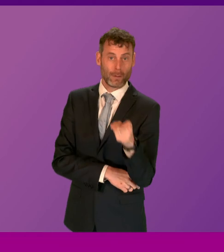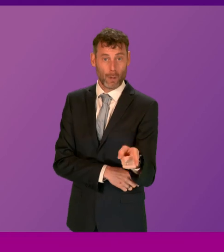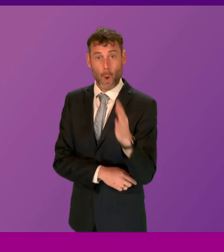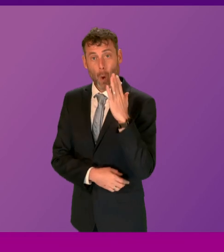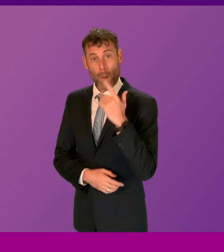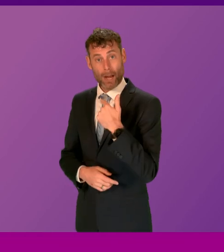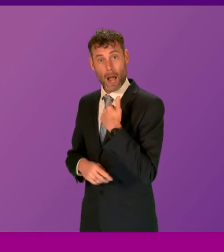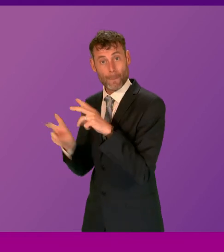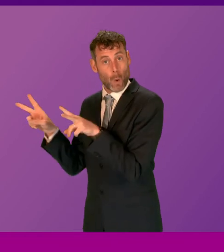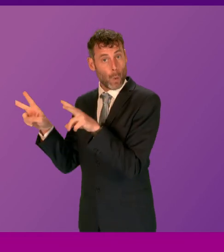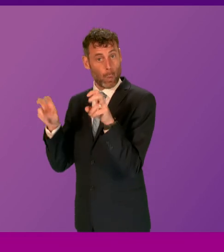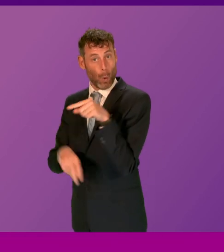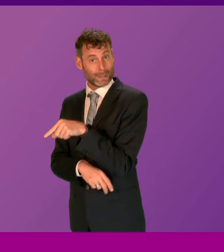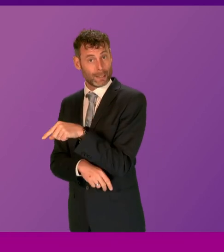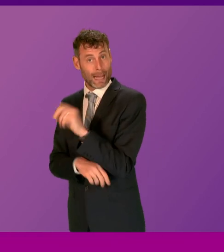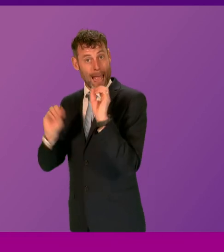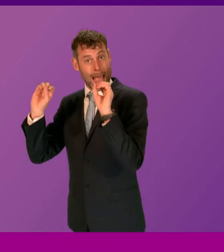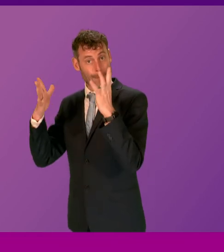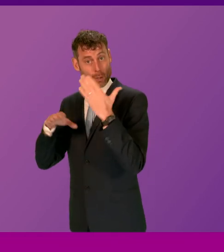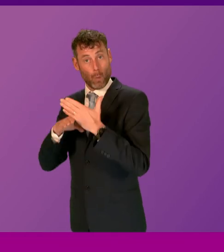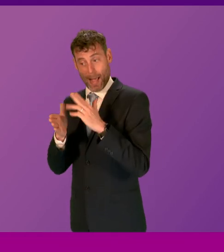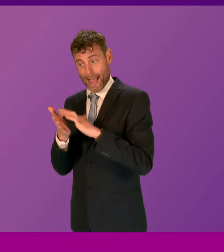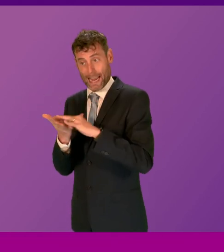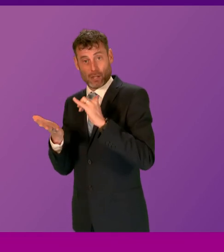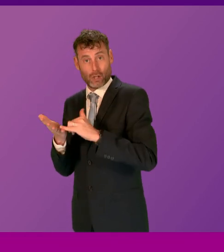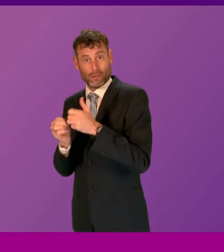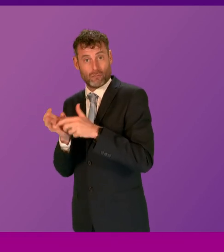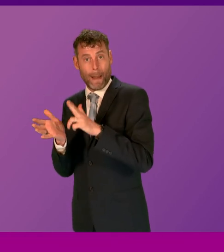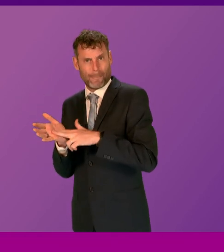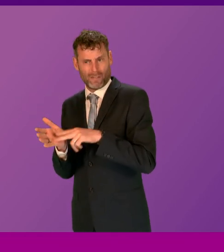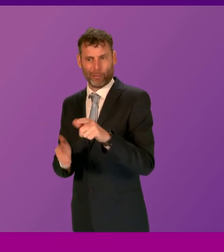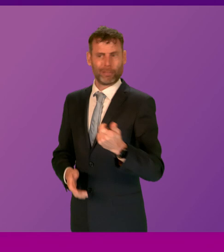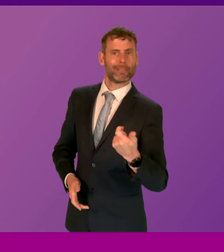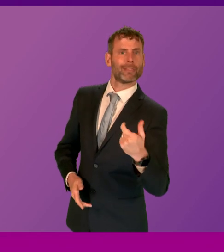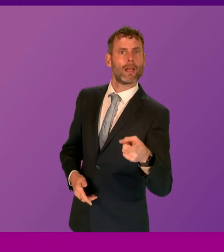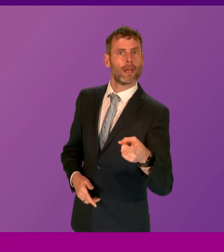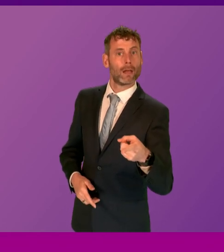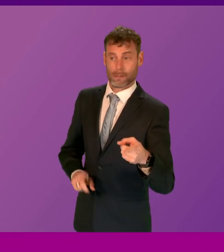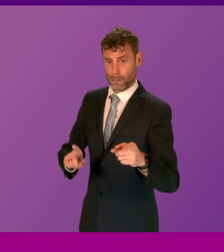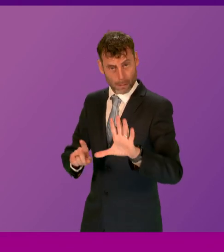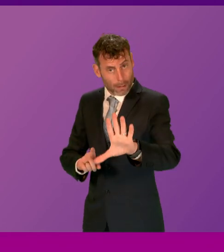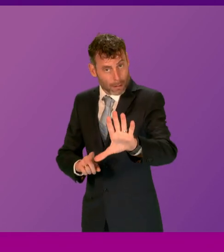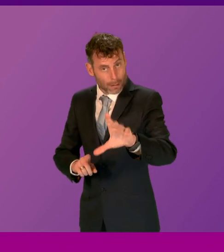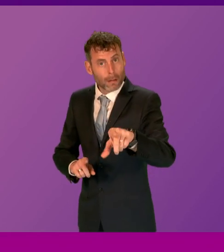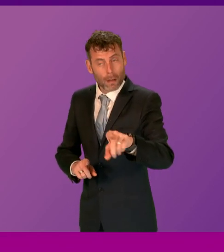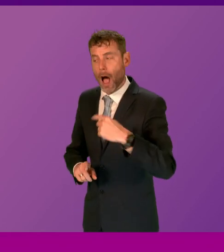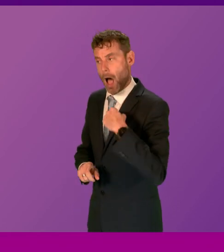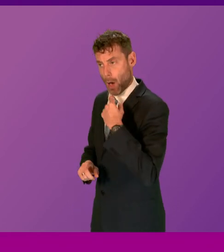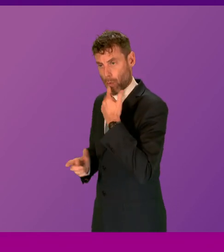an ambulance worker in NHS Grampian. I will continue to read out the whistleblower’s words, because they seem to be uncomfortable